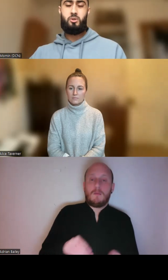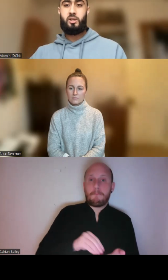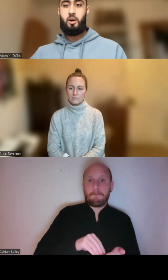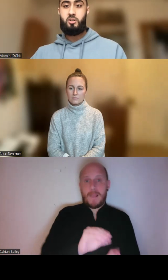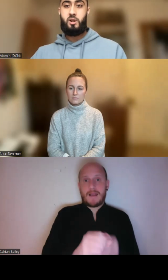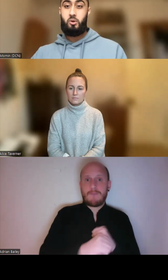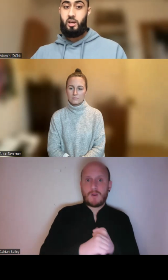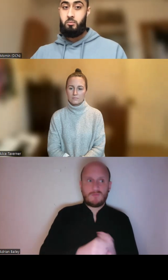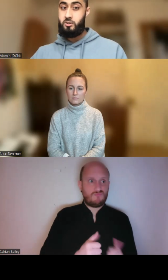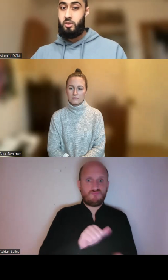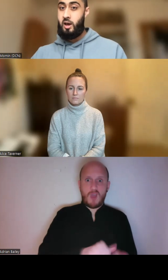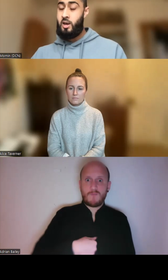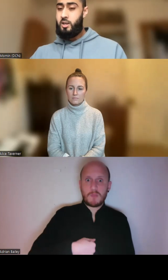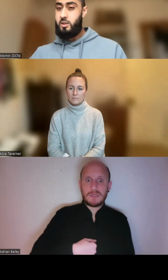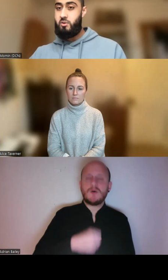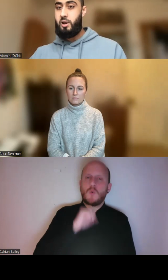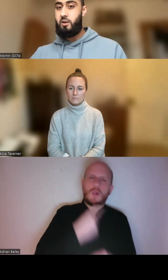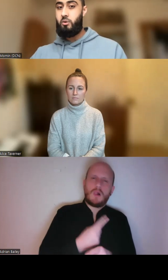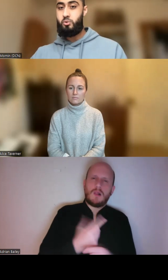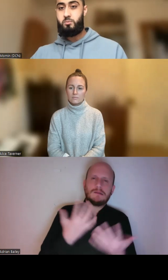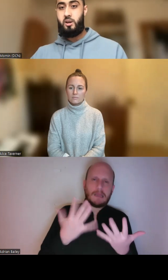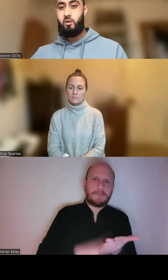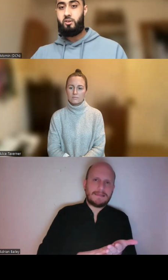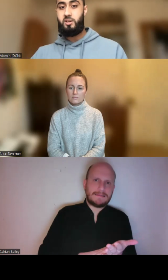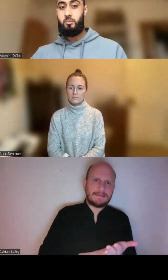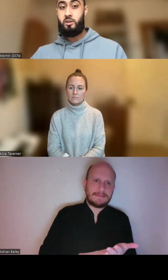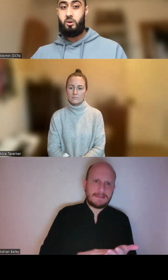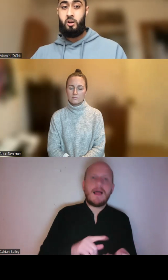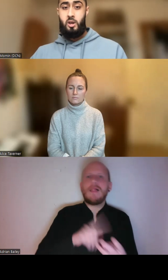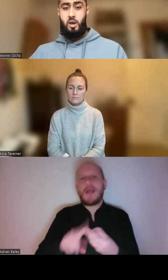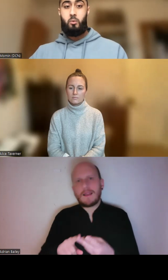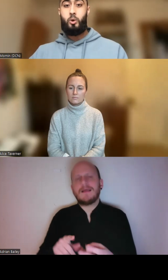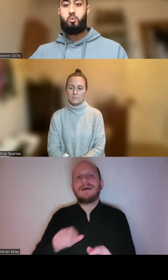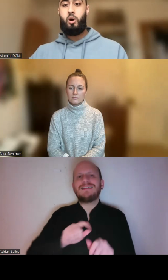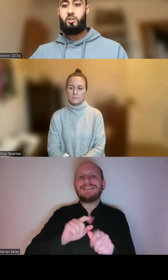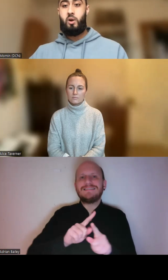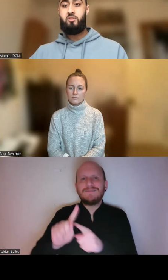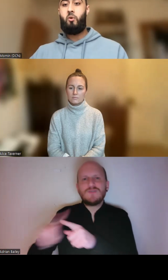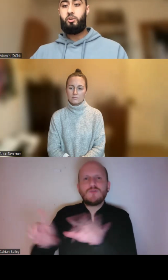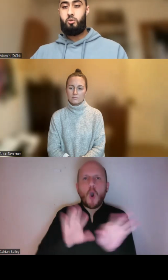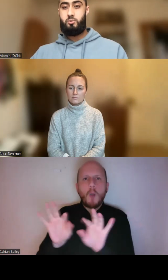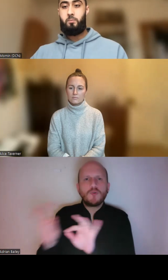looking at spending about 10 minutes on that. The different platforms we'll spend about 15 minutes on and which one is right for you as well.